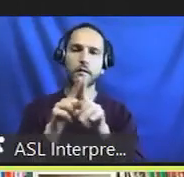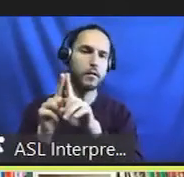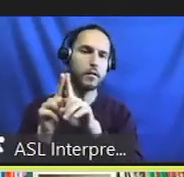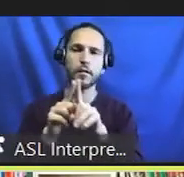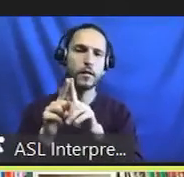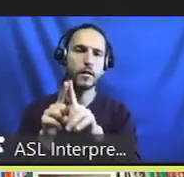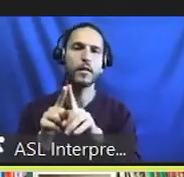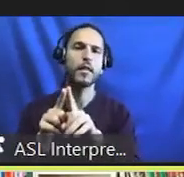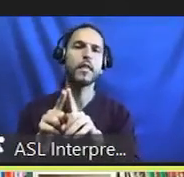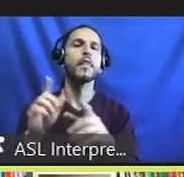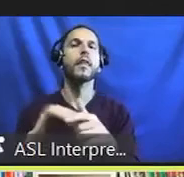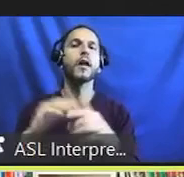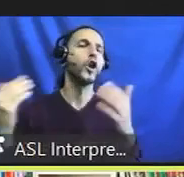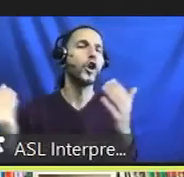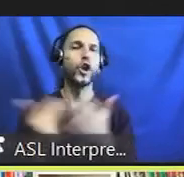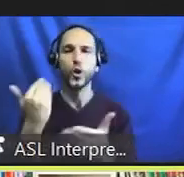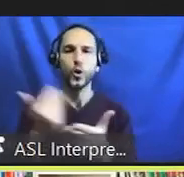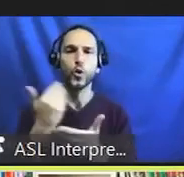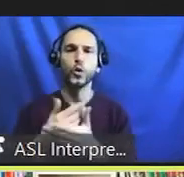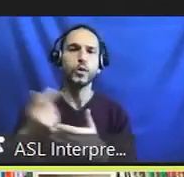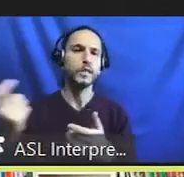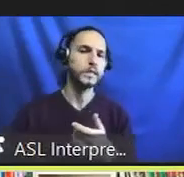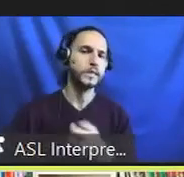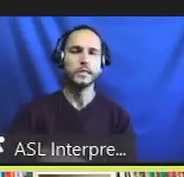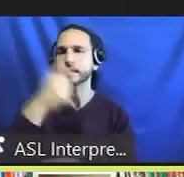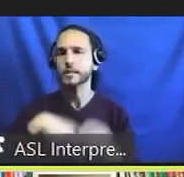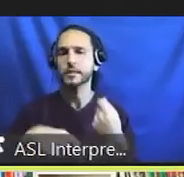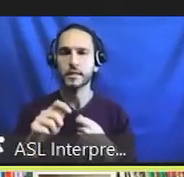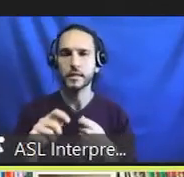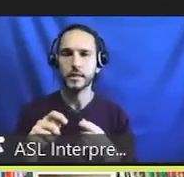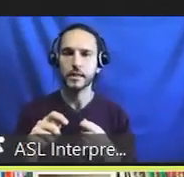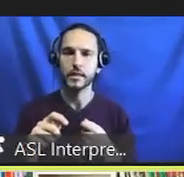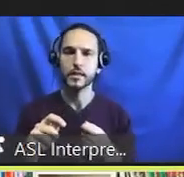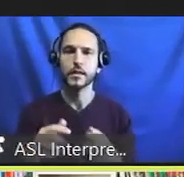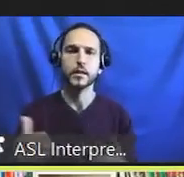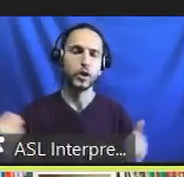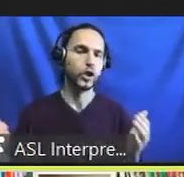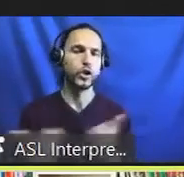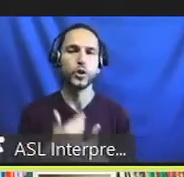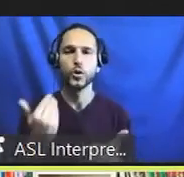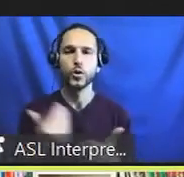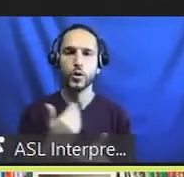And then, suddenly, the agency switches it up and send somebody in to replace them.